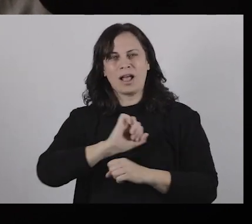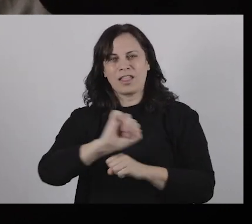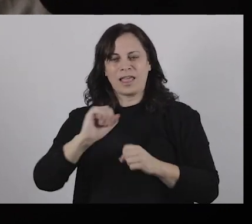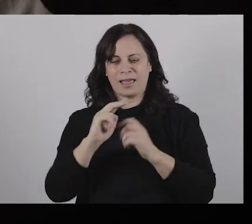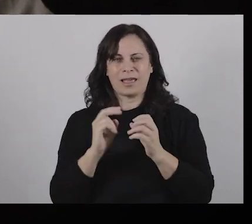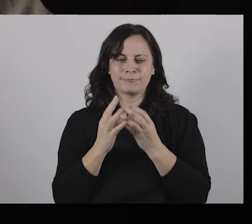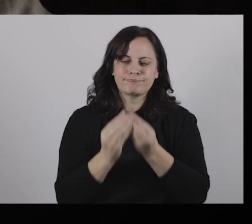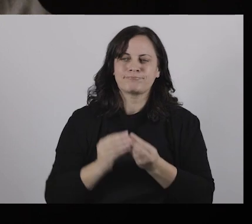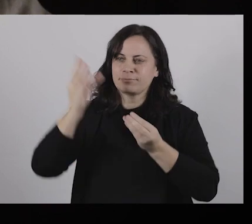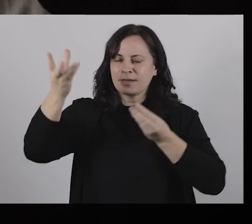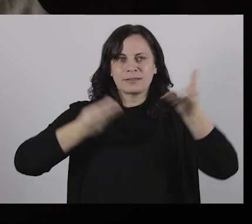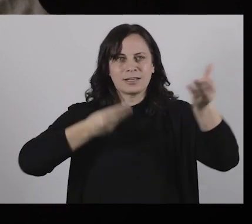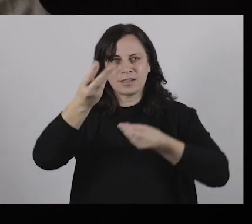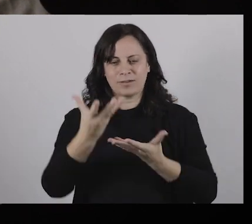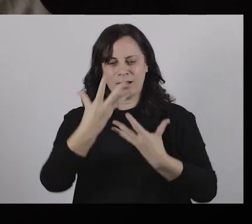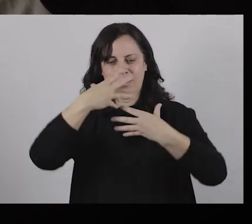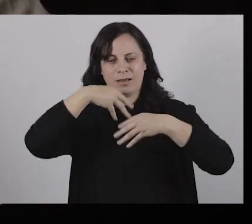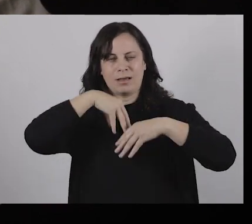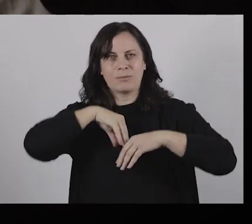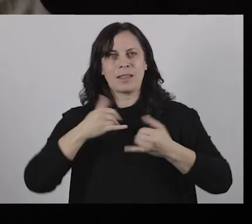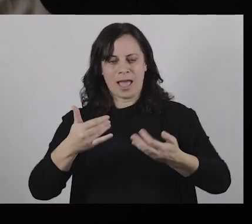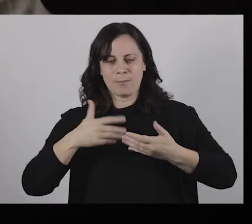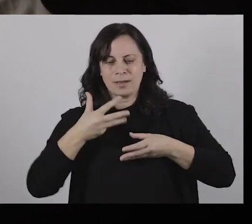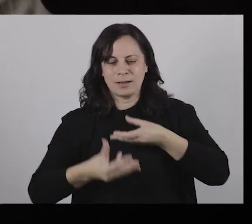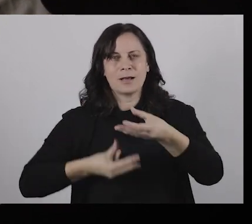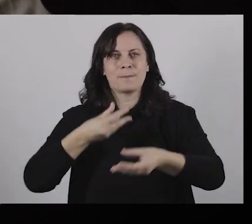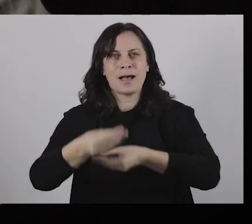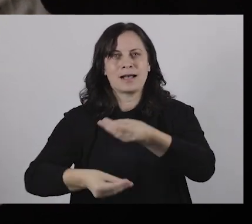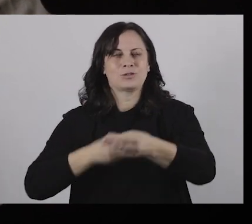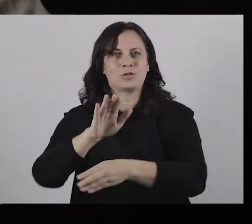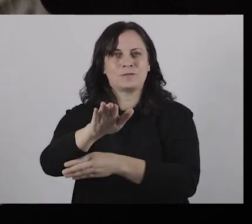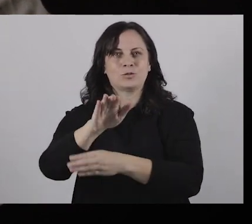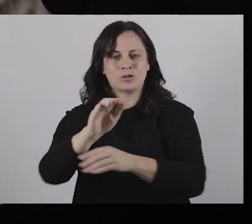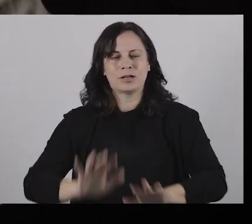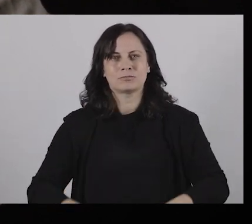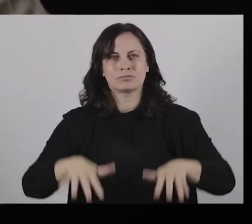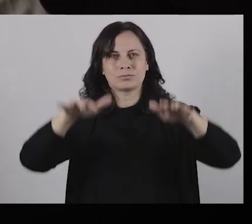so that I may pass them on to the generations to come.